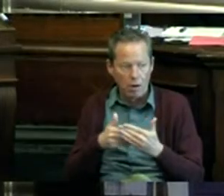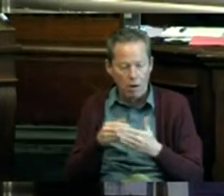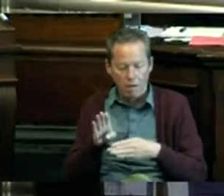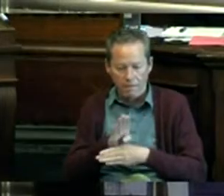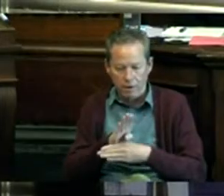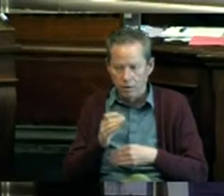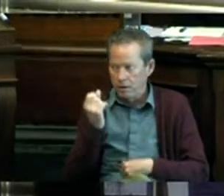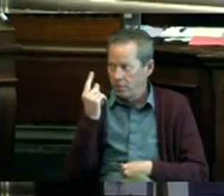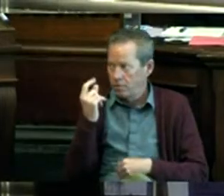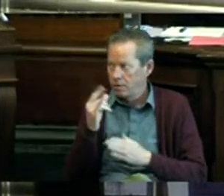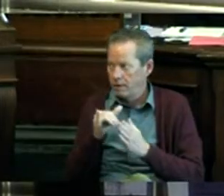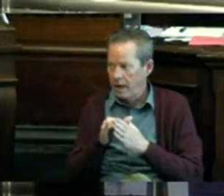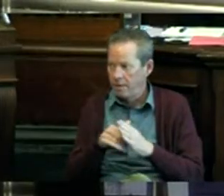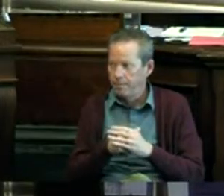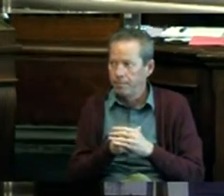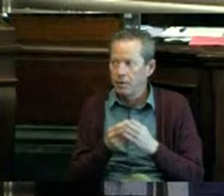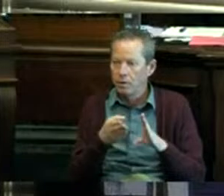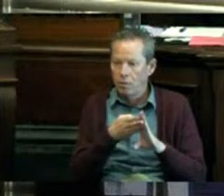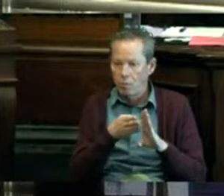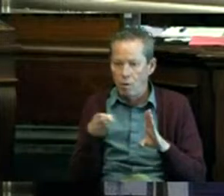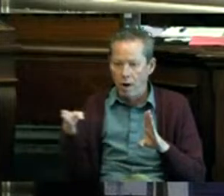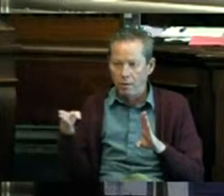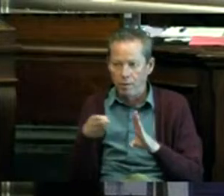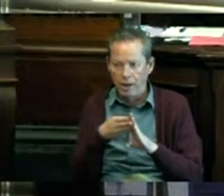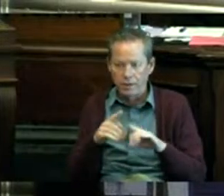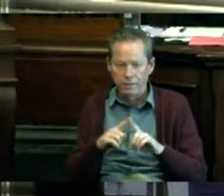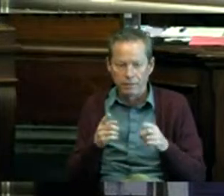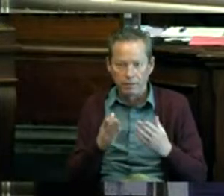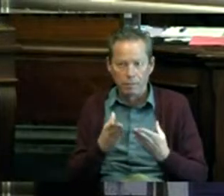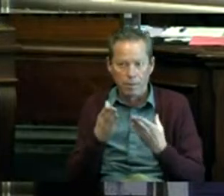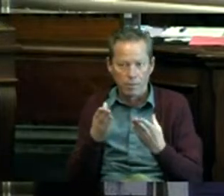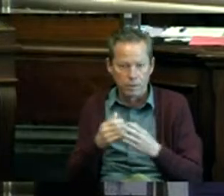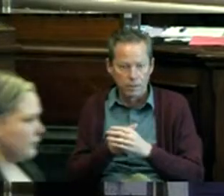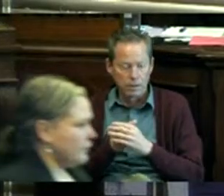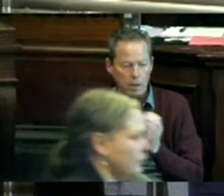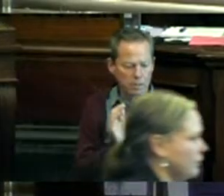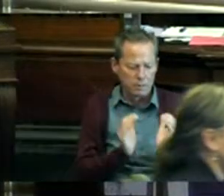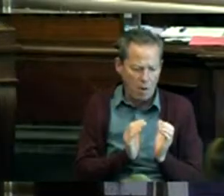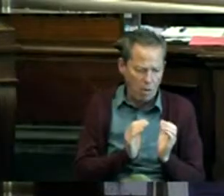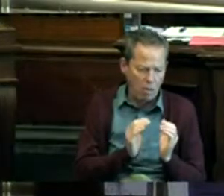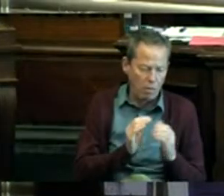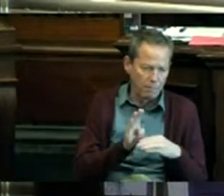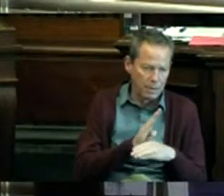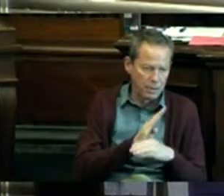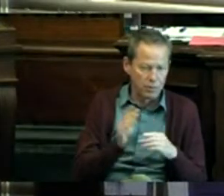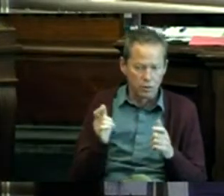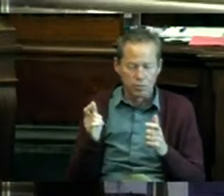requirements, detailed no ambiguity. All vendors